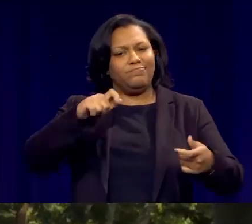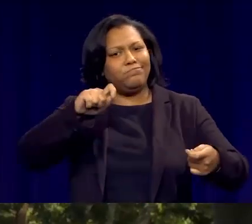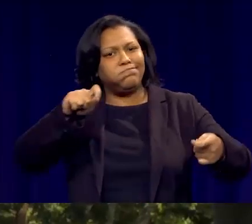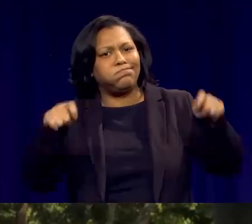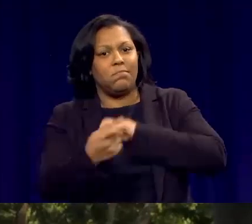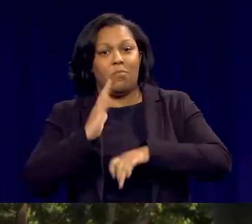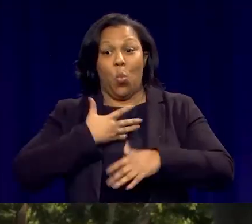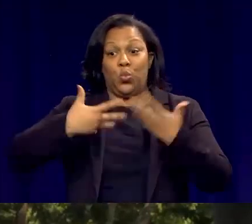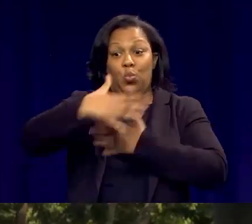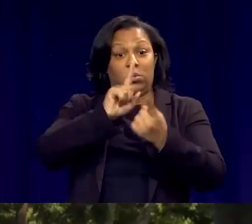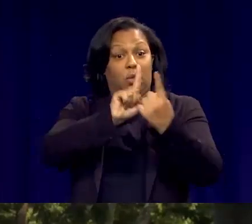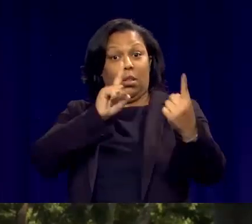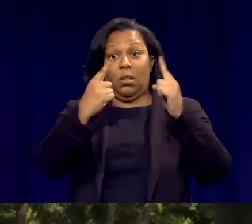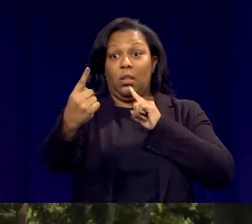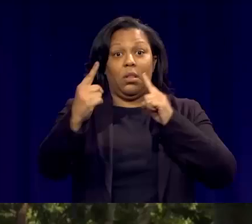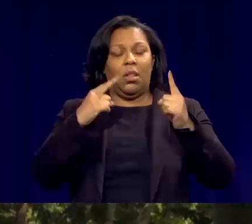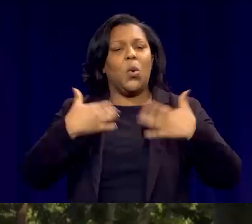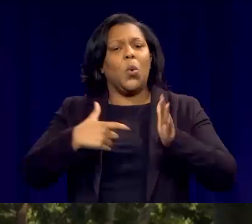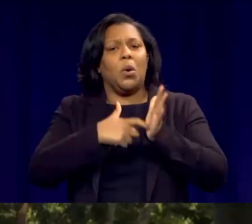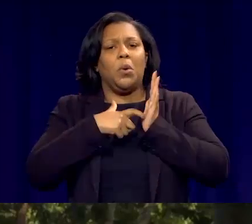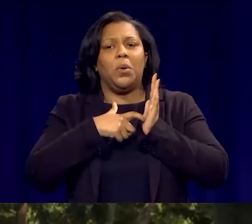because we all had to social distance.